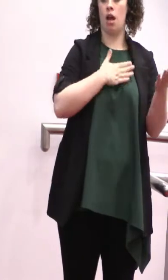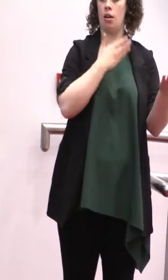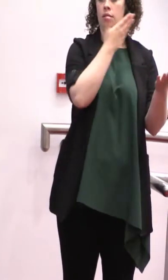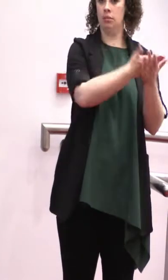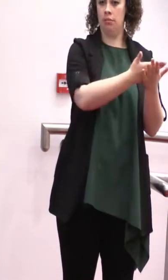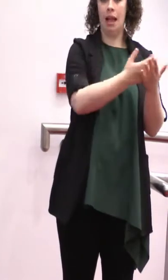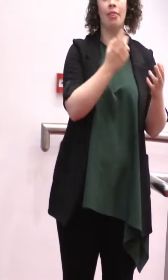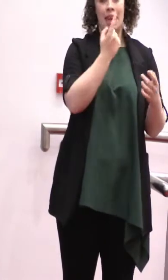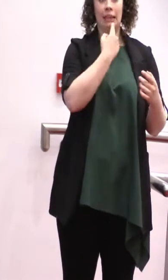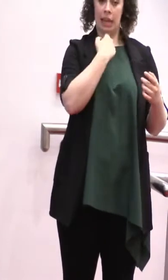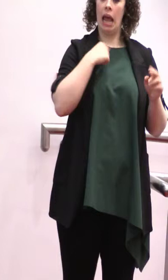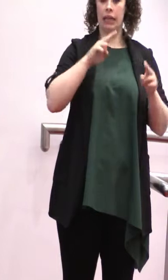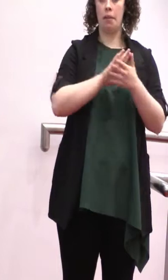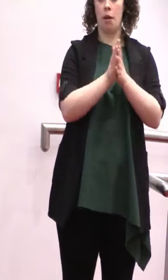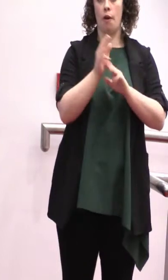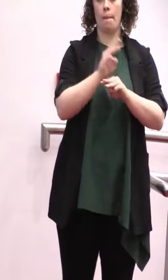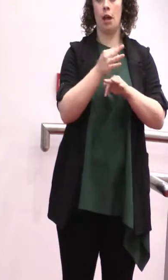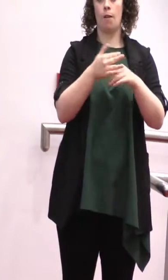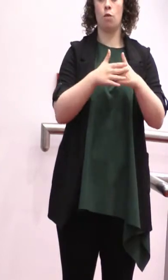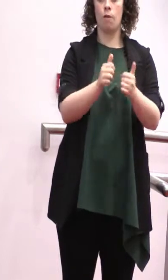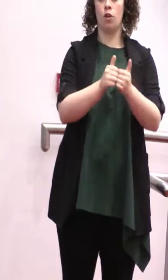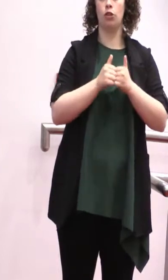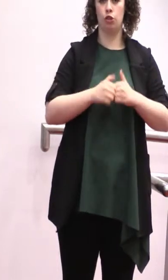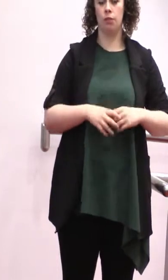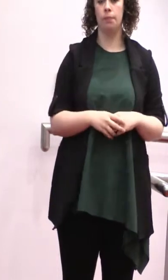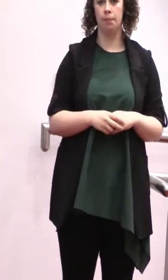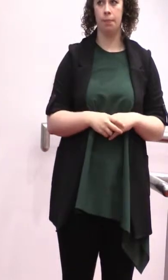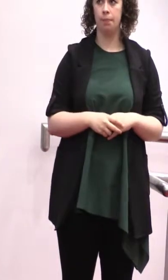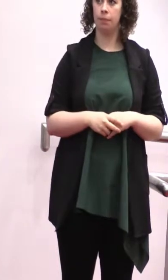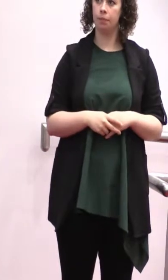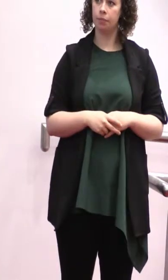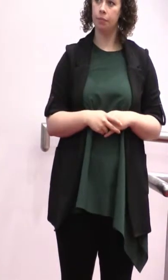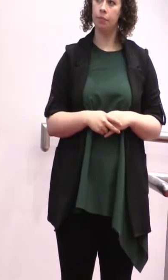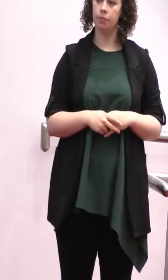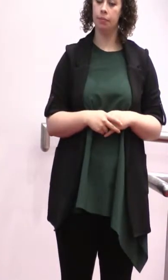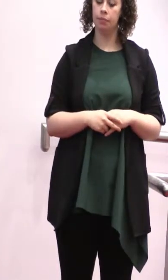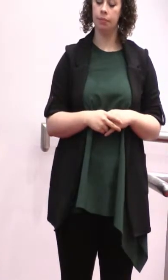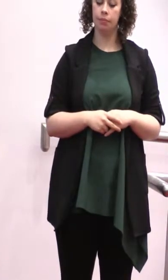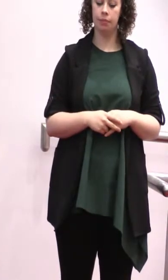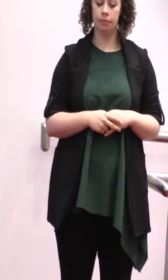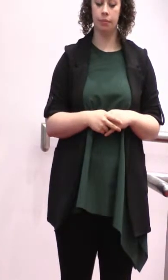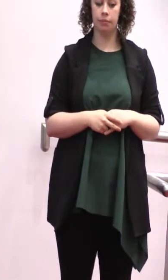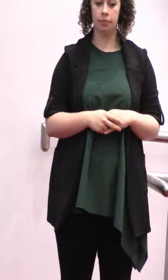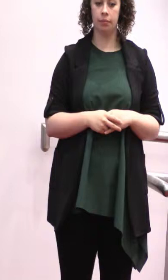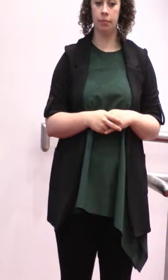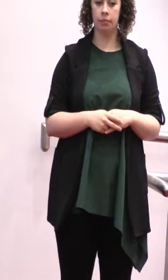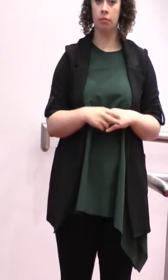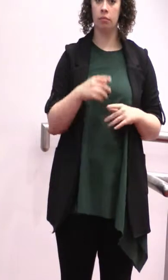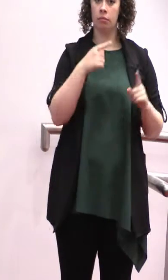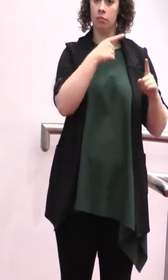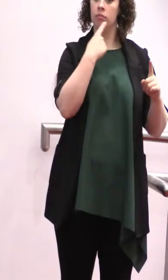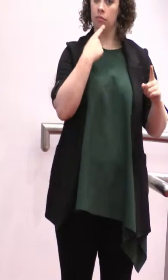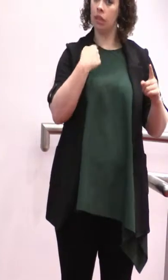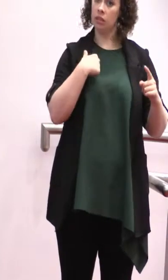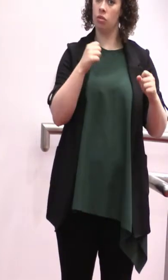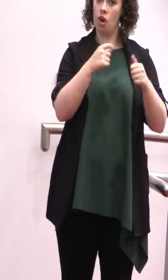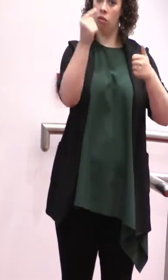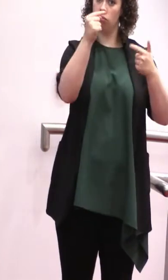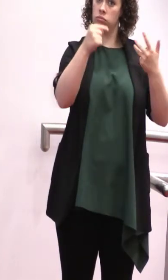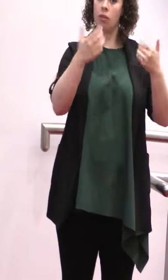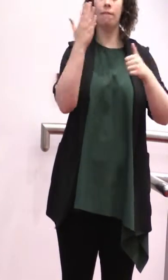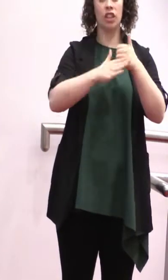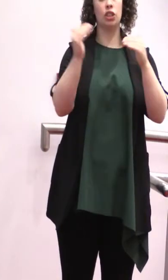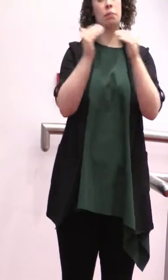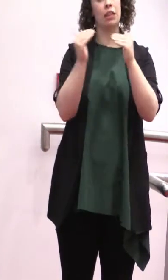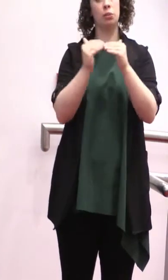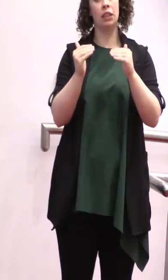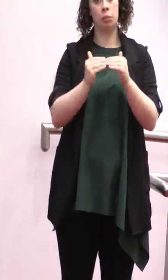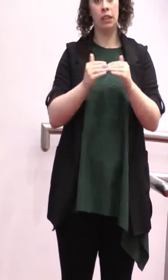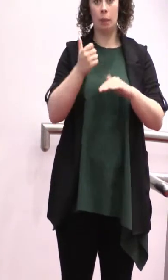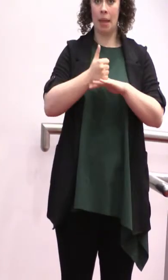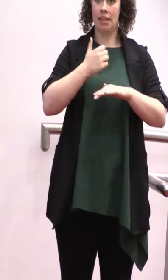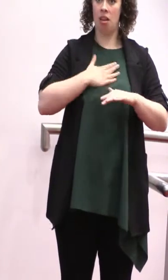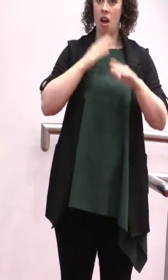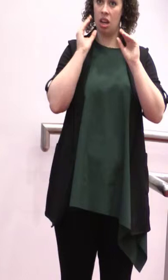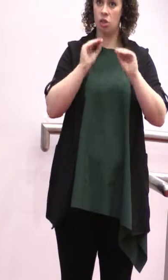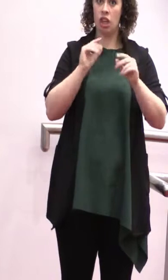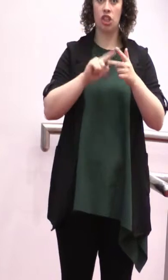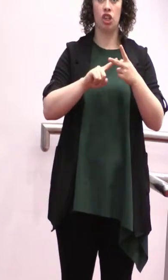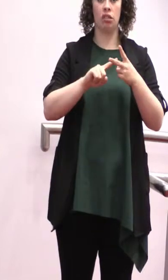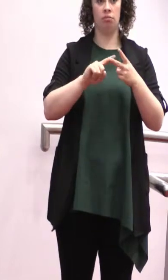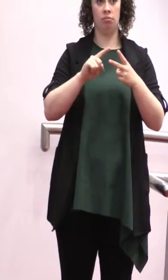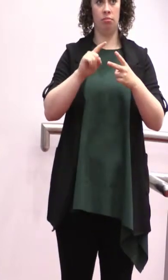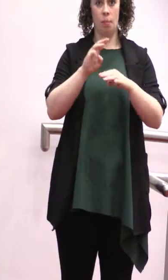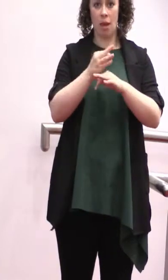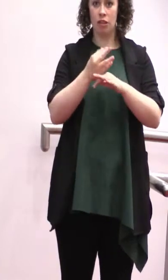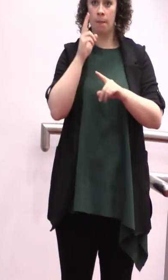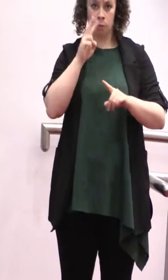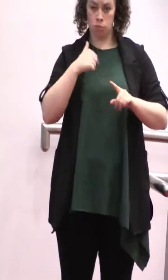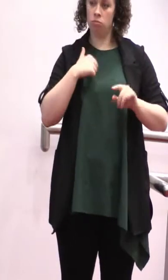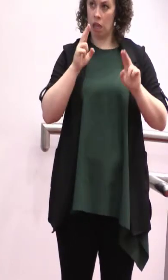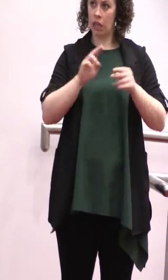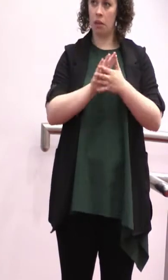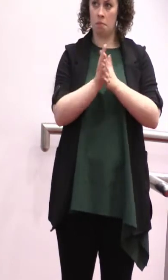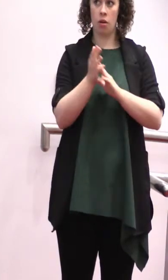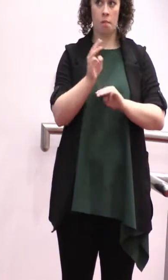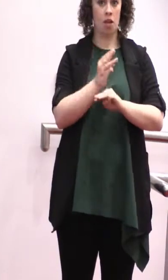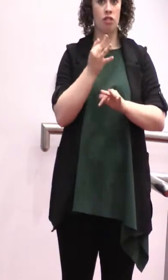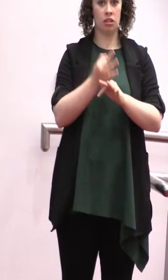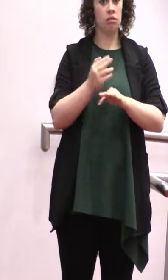based on experienced education